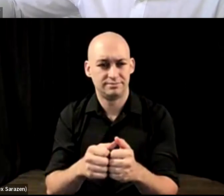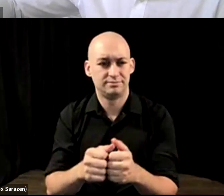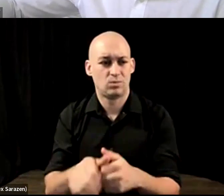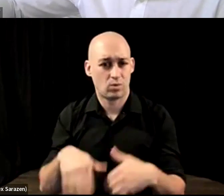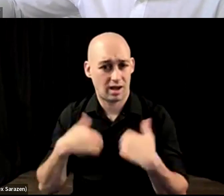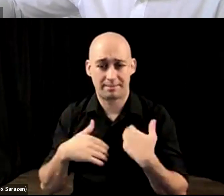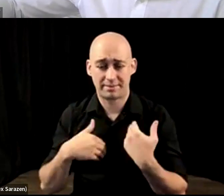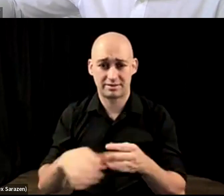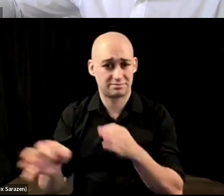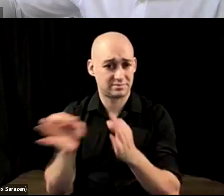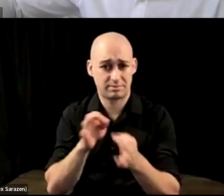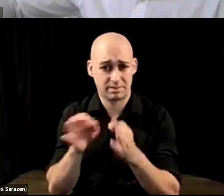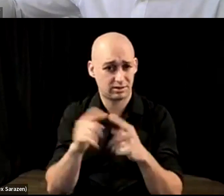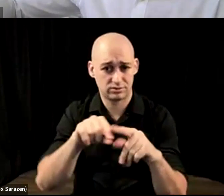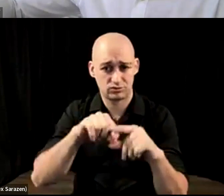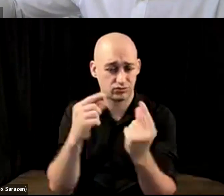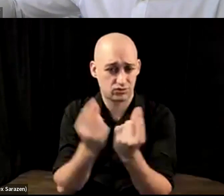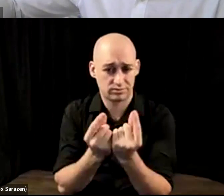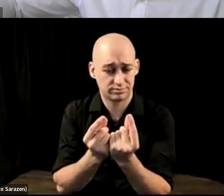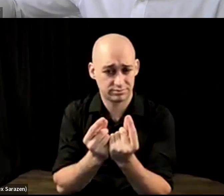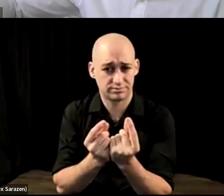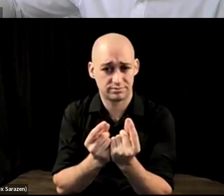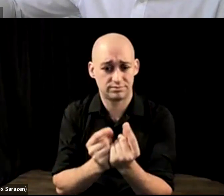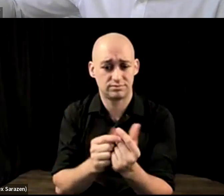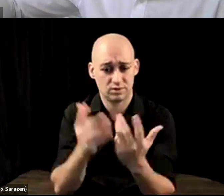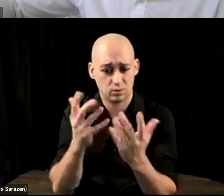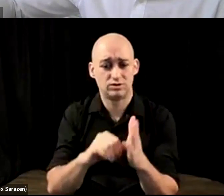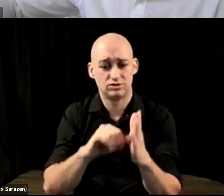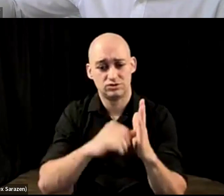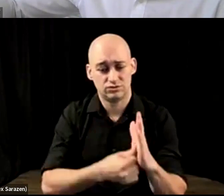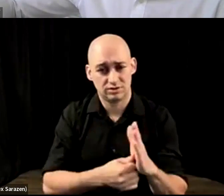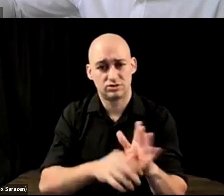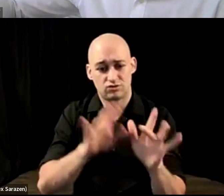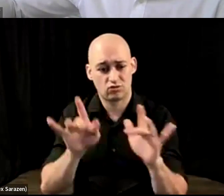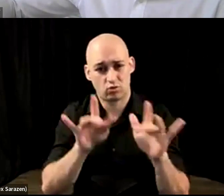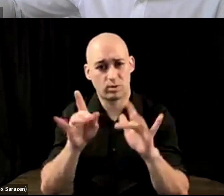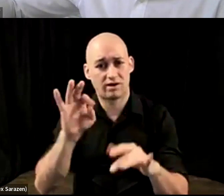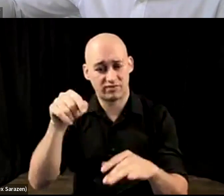We would also just want to reiterate that a recording of this meeting,